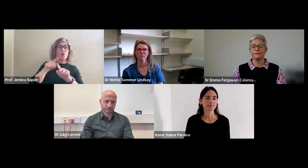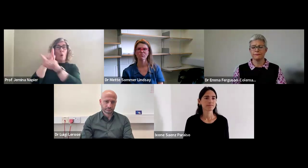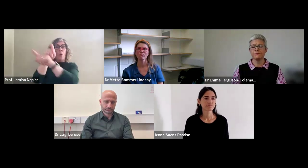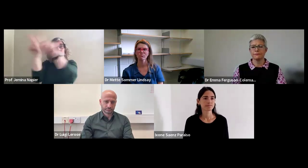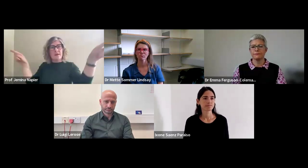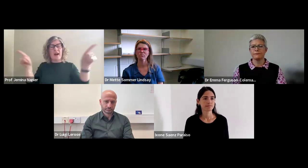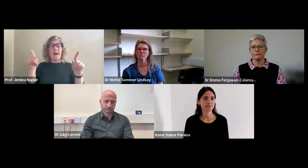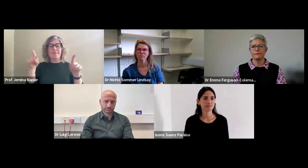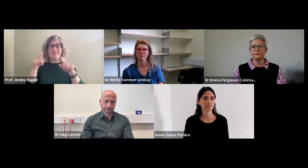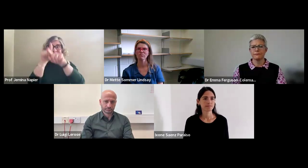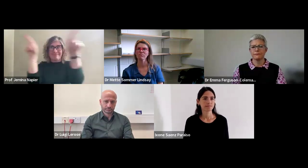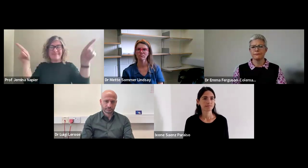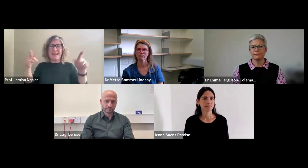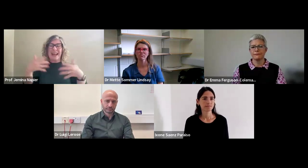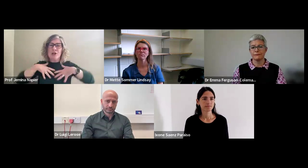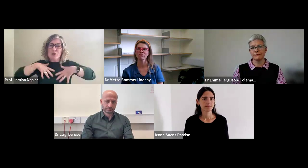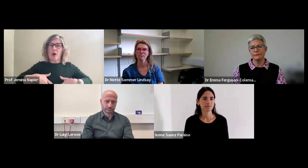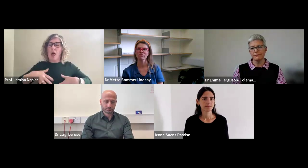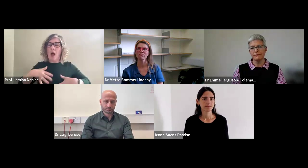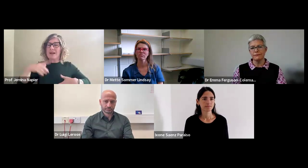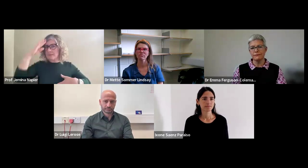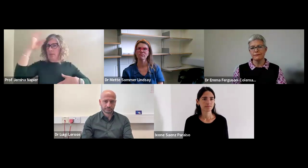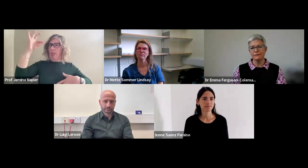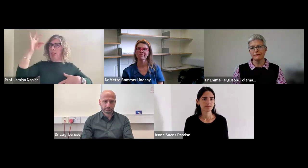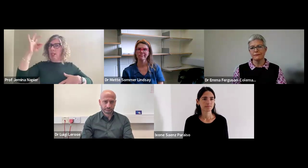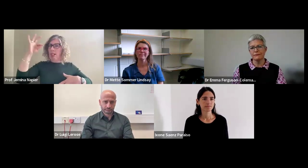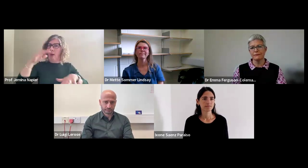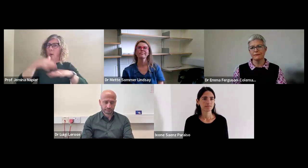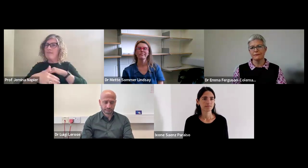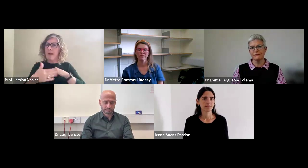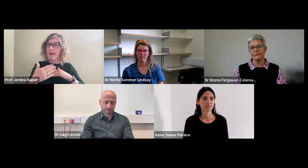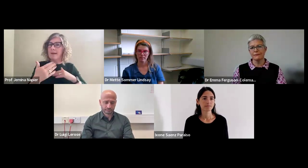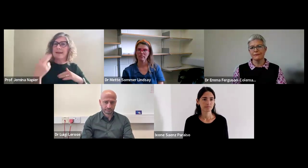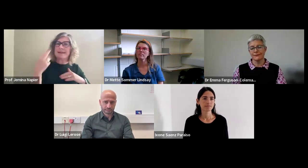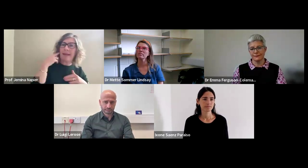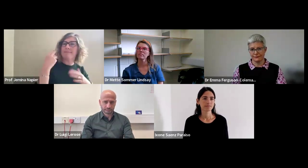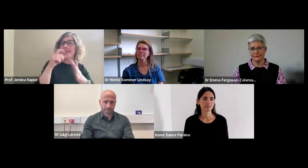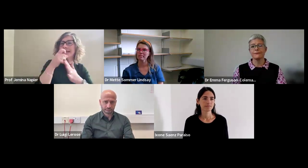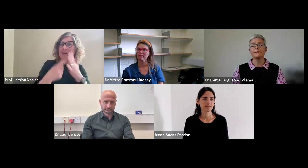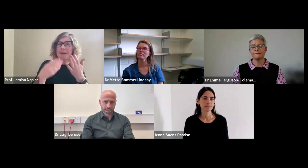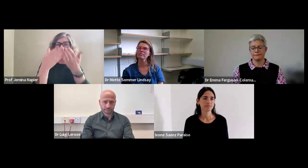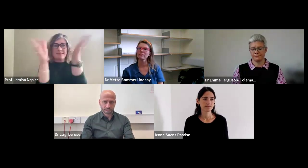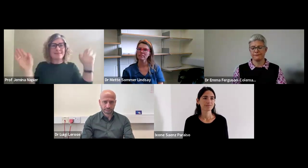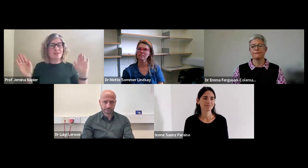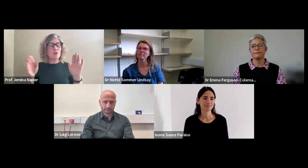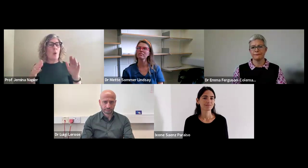internalized structures and oppressions from the society and the field that we're in and a lack